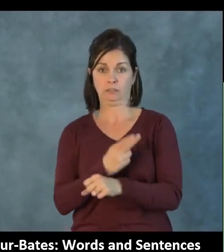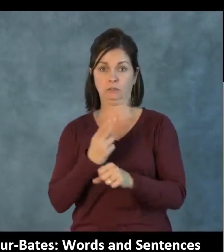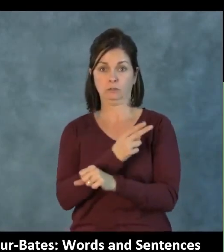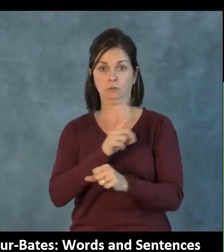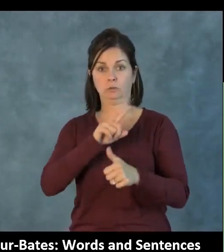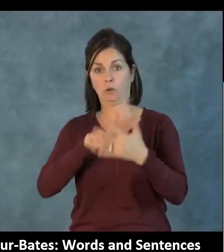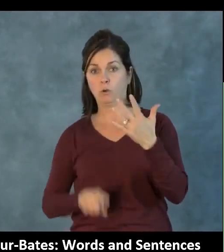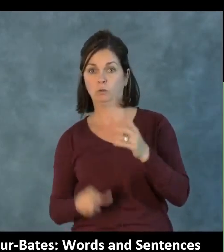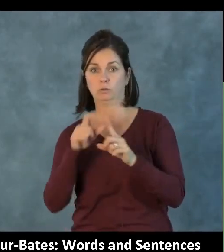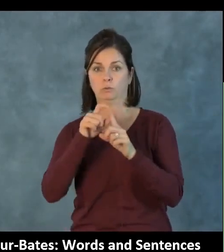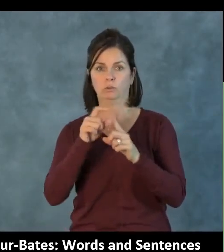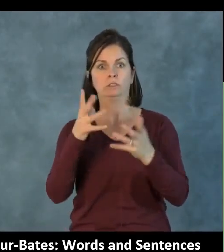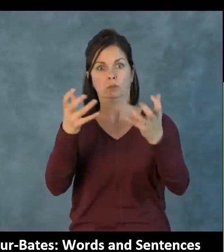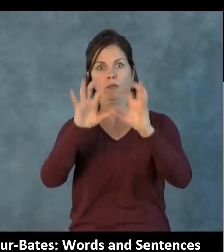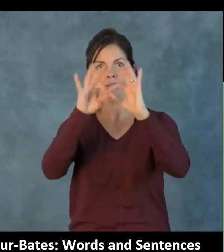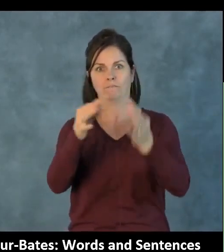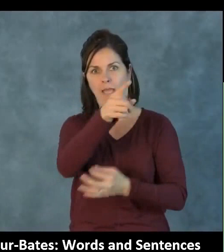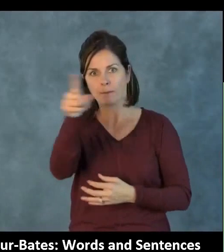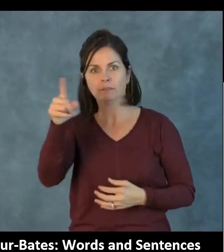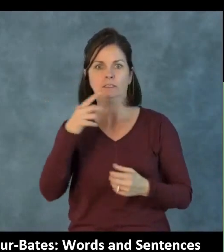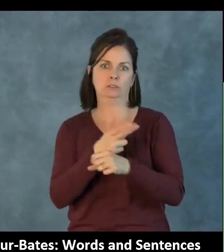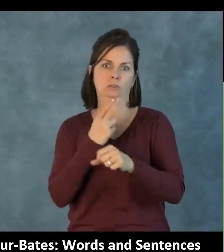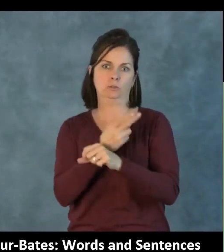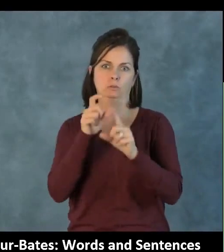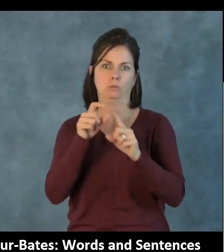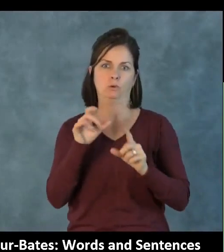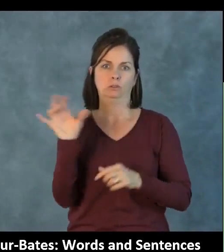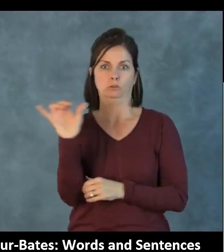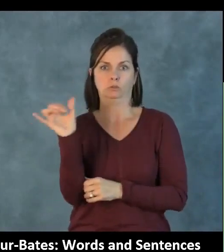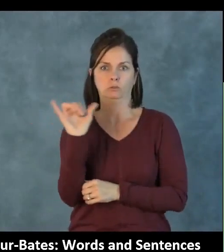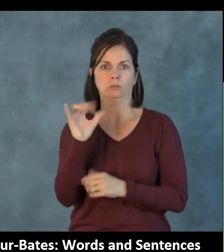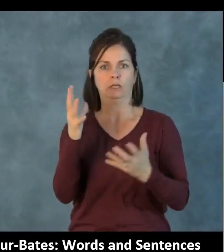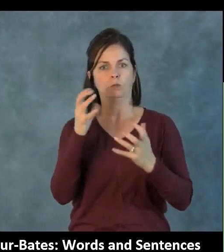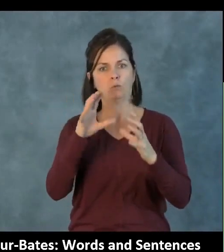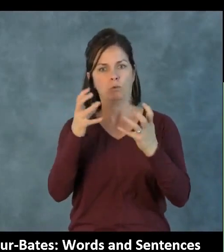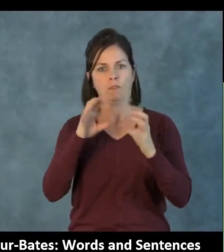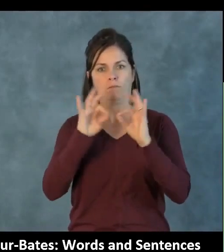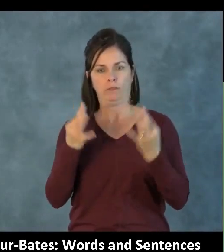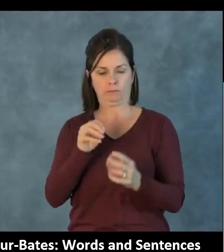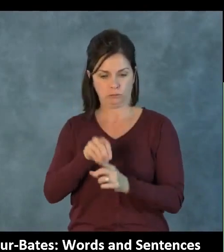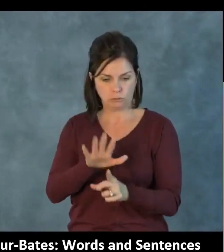to use those words, and so of course you would want the family to be able to be exposing the children